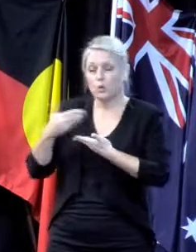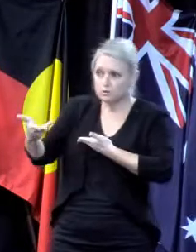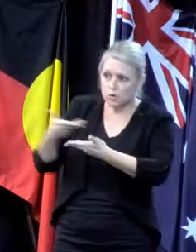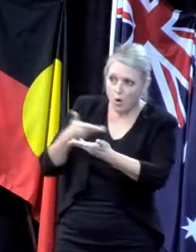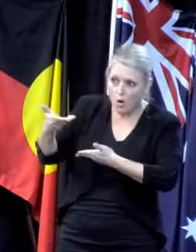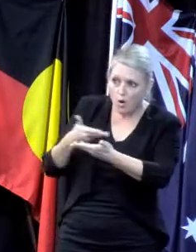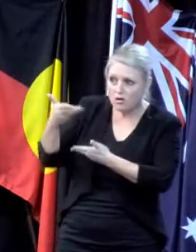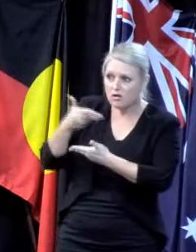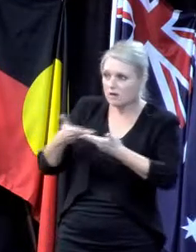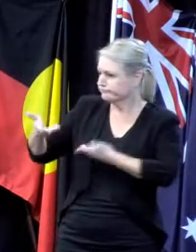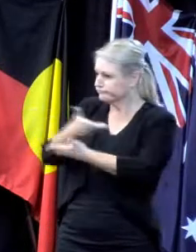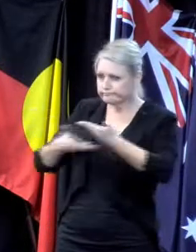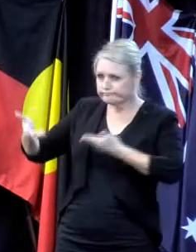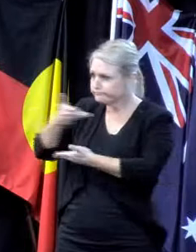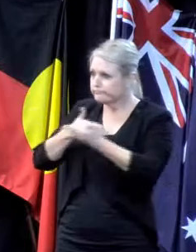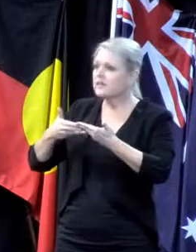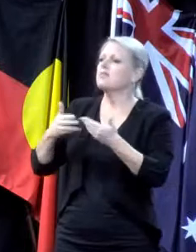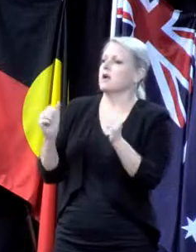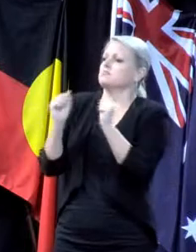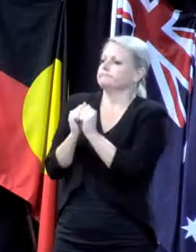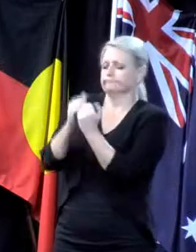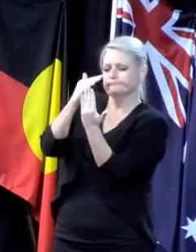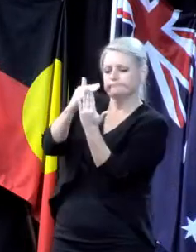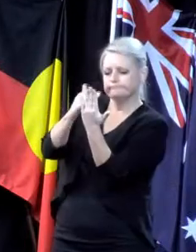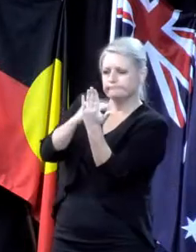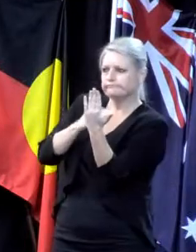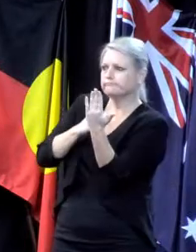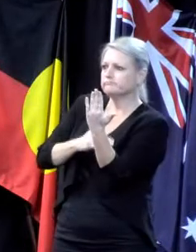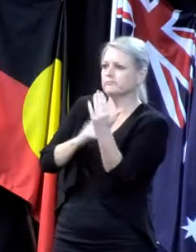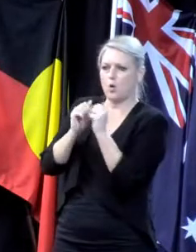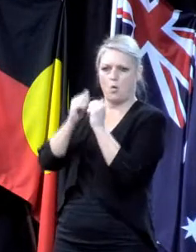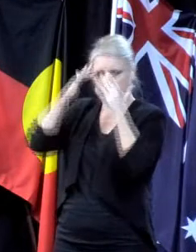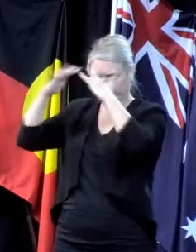with their child's plan is imperative. Ms. Swancutt.